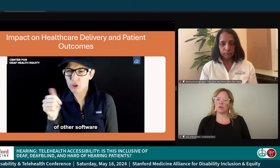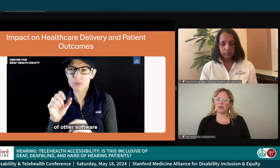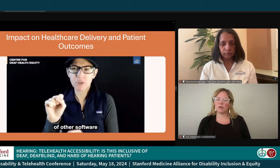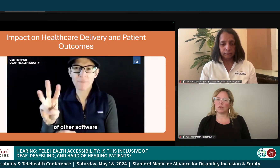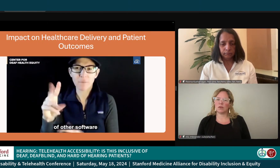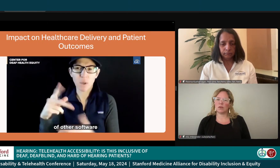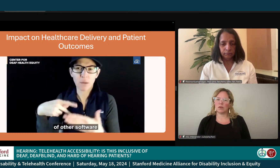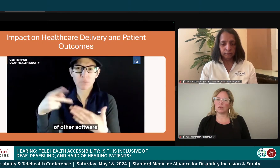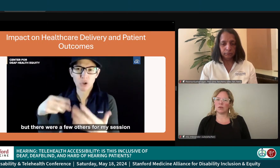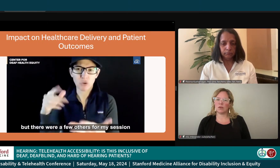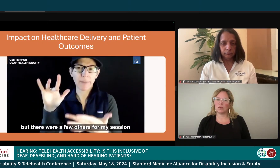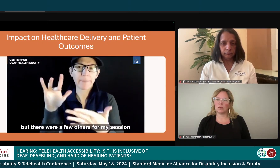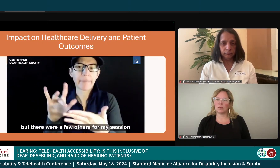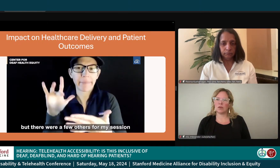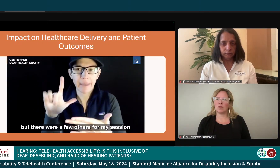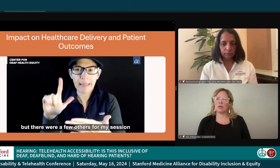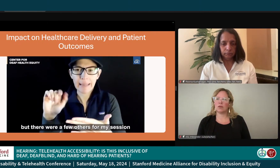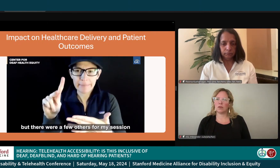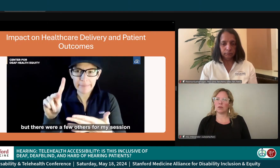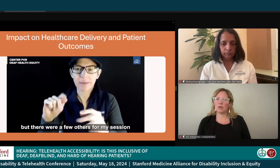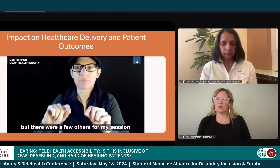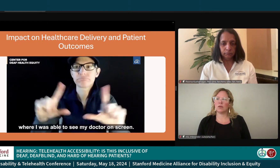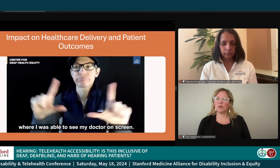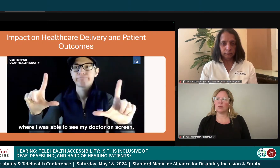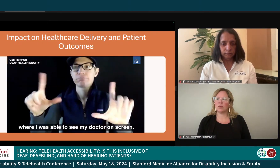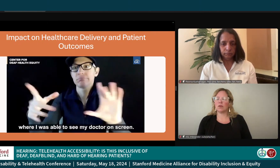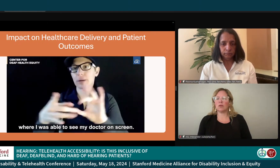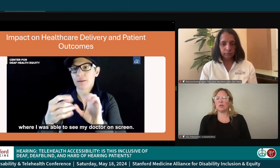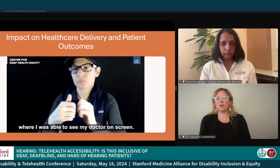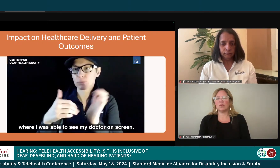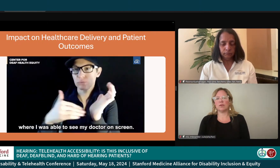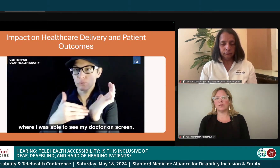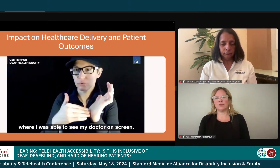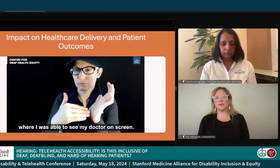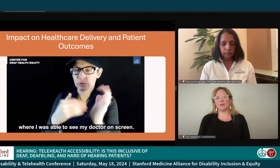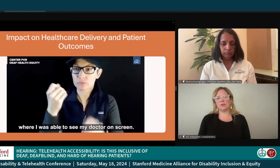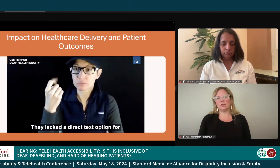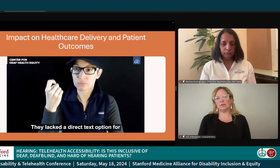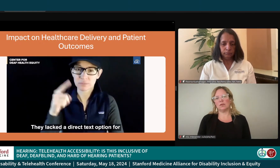the other software, but there were a few others. For my session where I was able to see the doctor